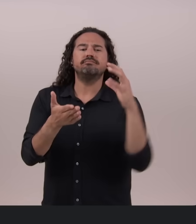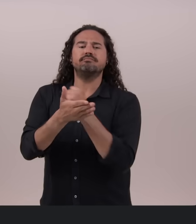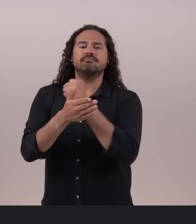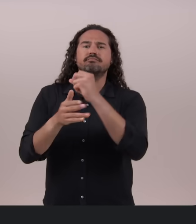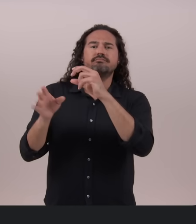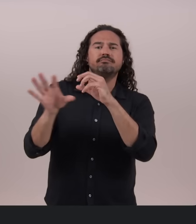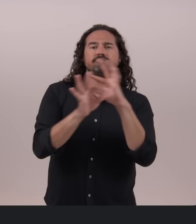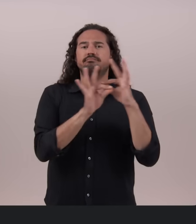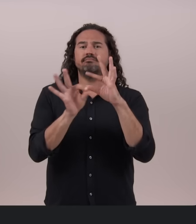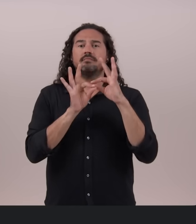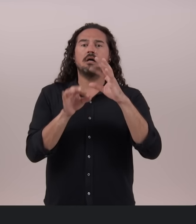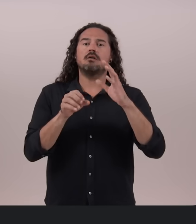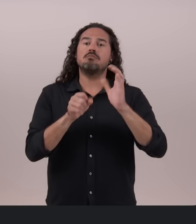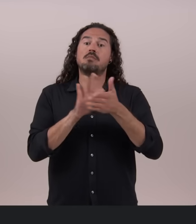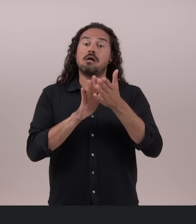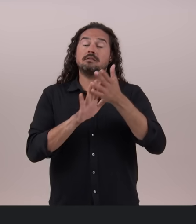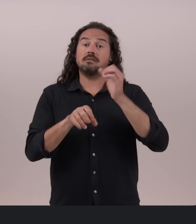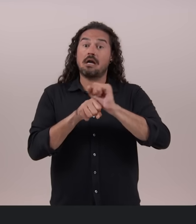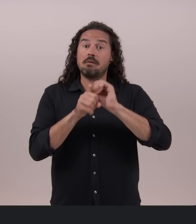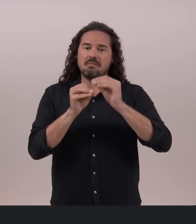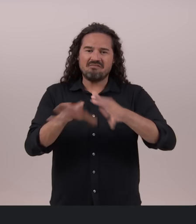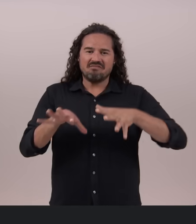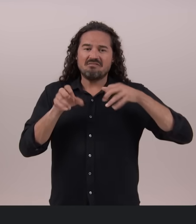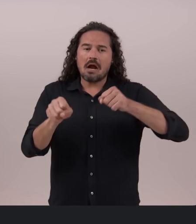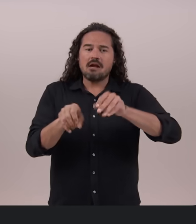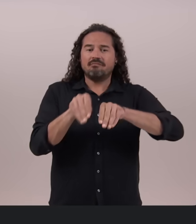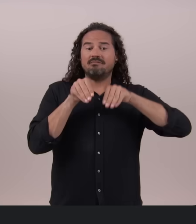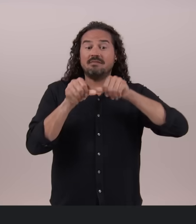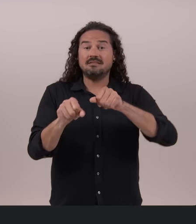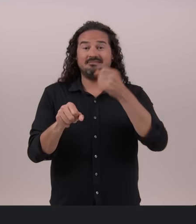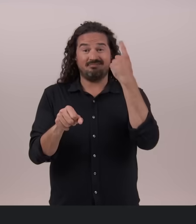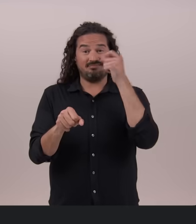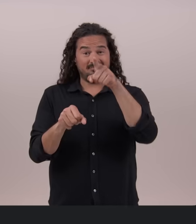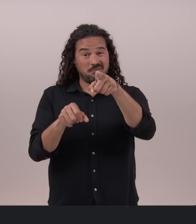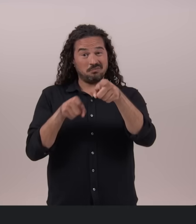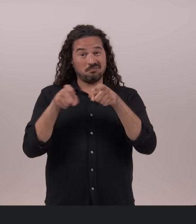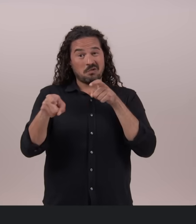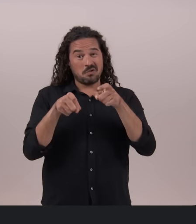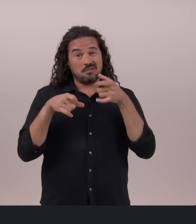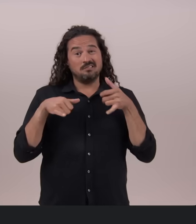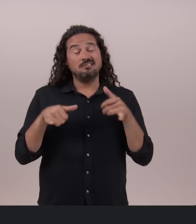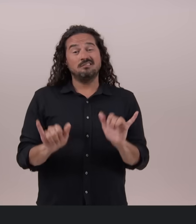much more quickly, and efficiently, all while under your control. Okay.